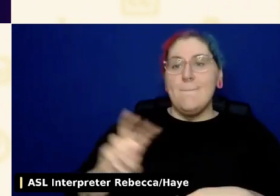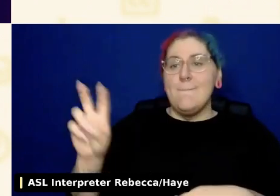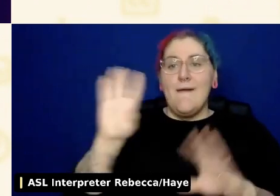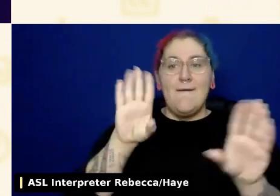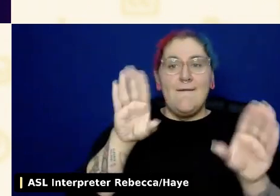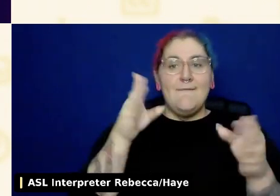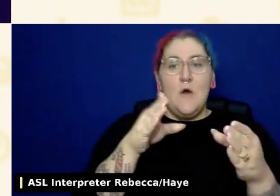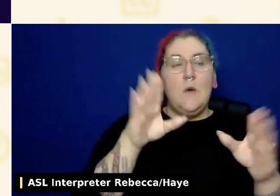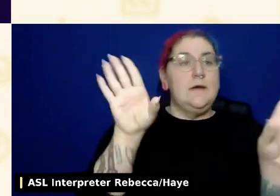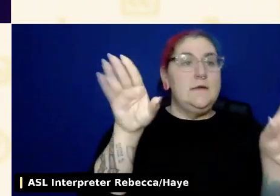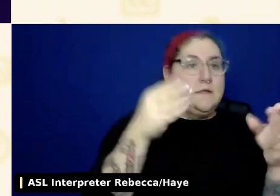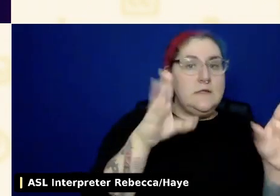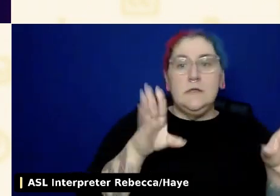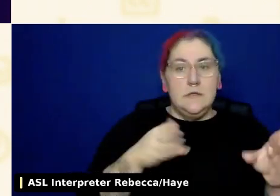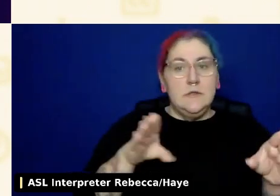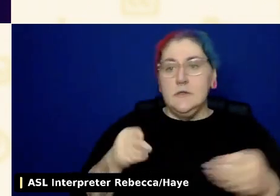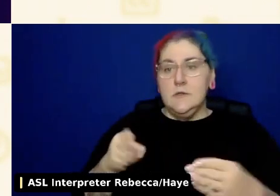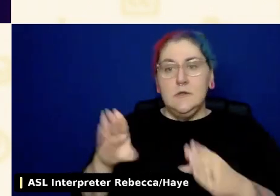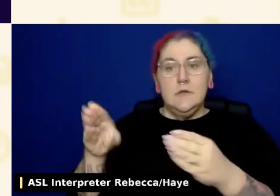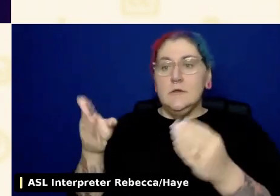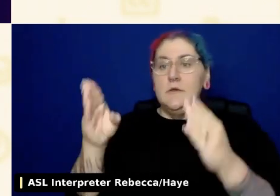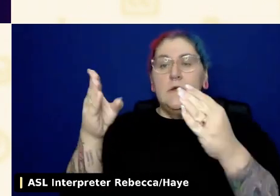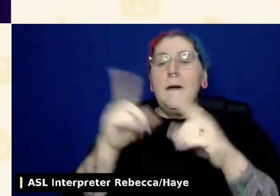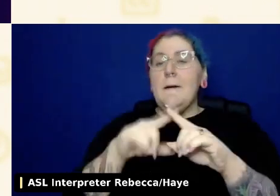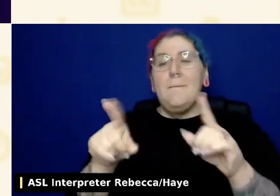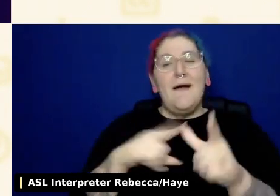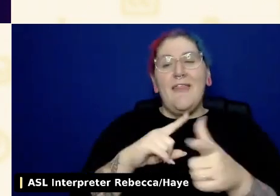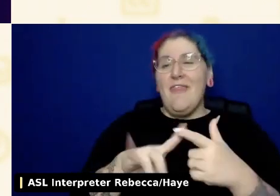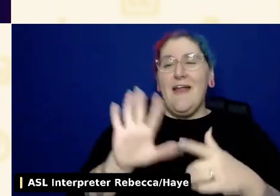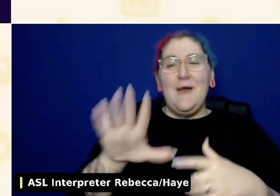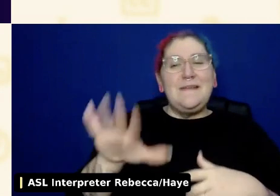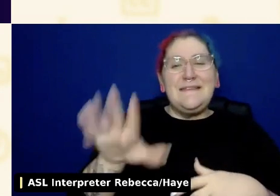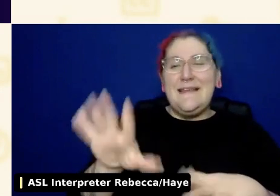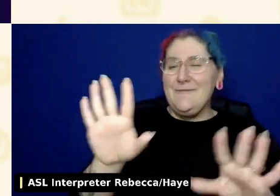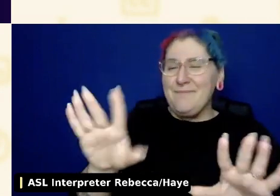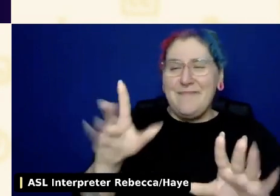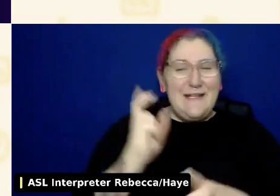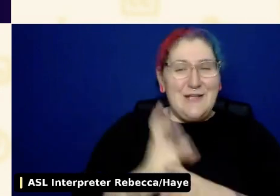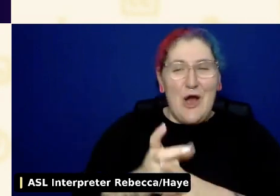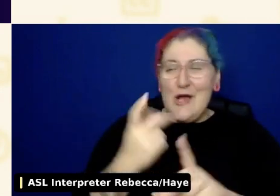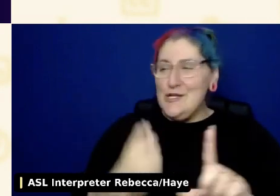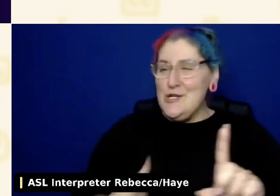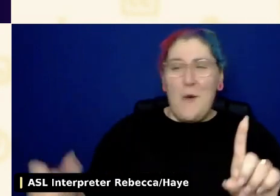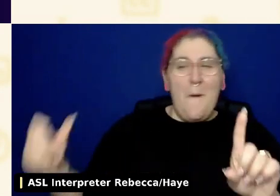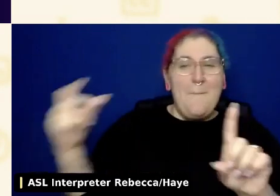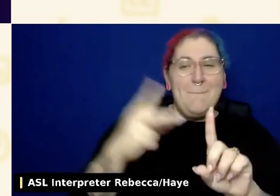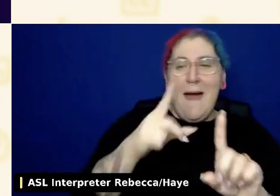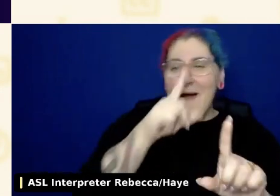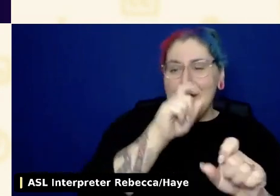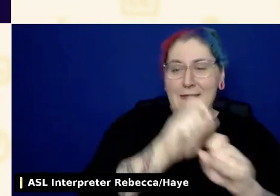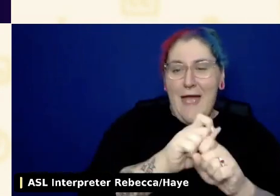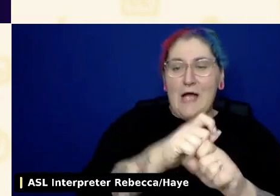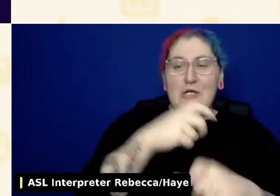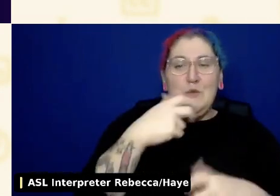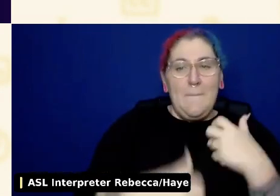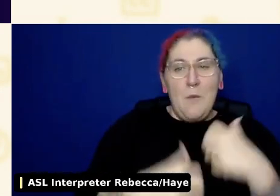But then I'm like, it's really hard to get back to what the problem actually was. So what I had them do was take the focus into the modal